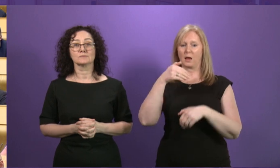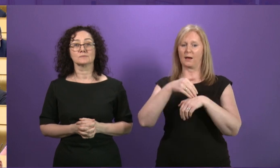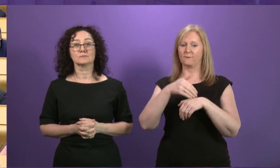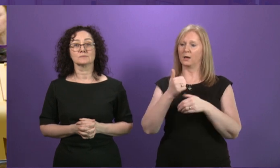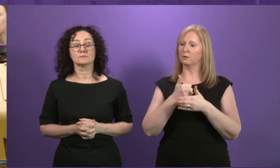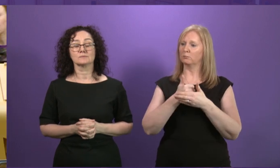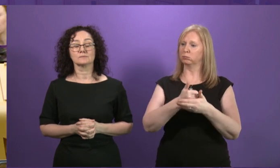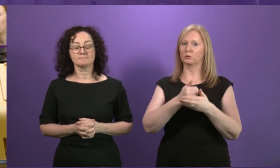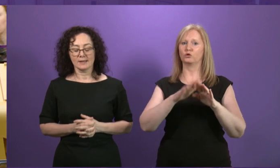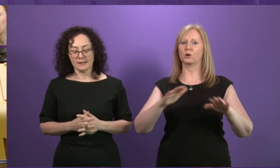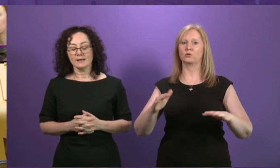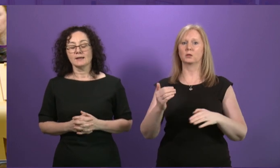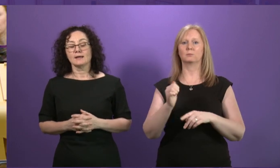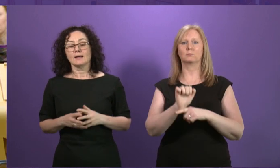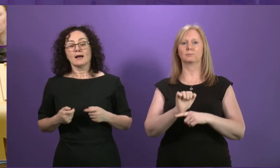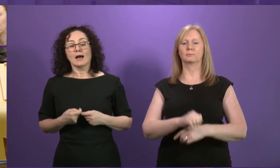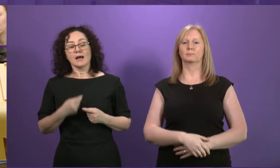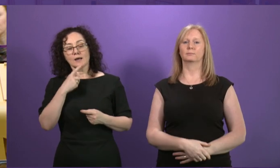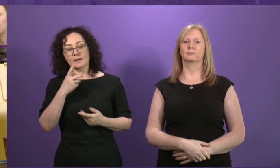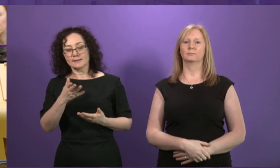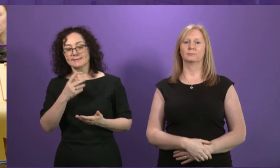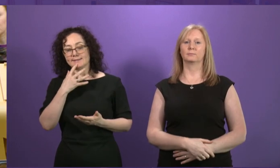The First Minister: I give an assurance that we will listen carefully